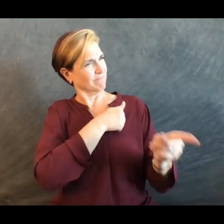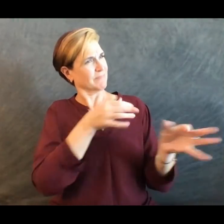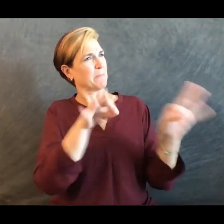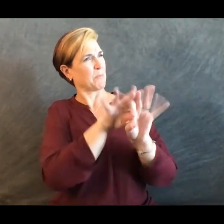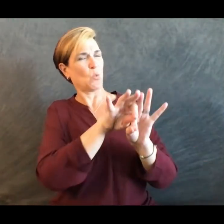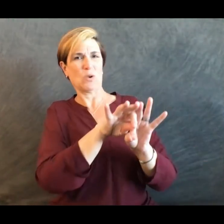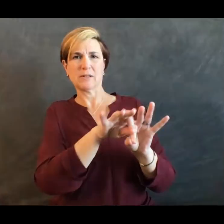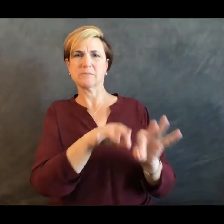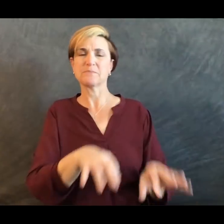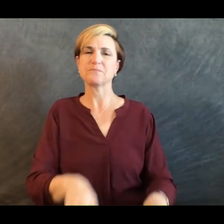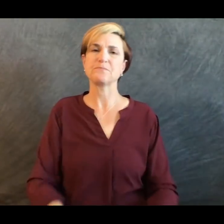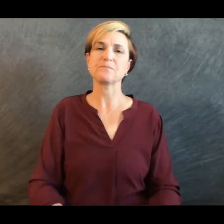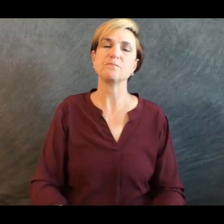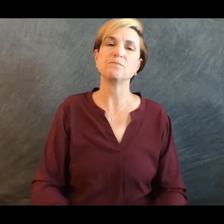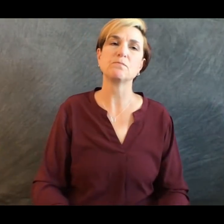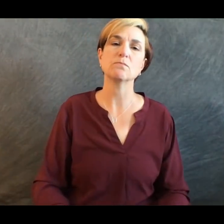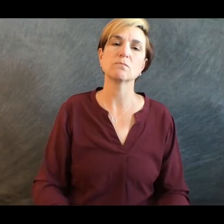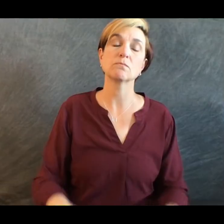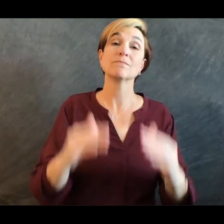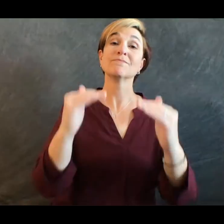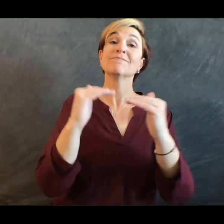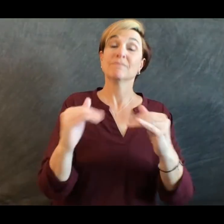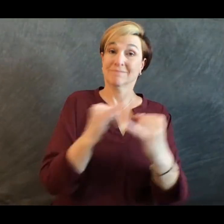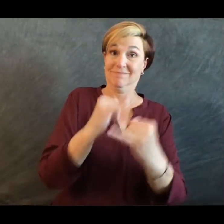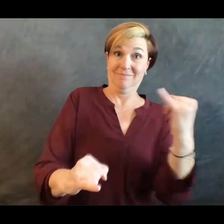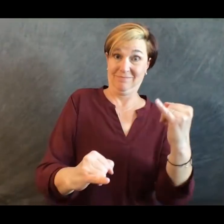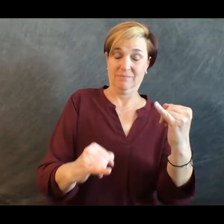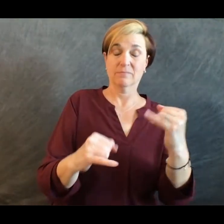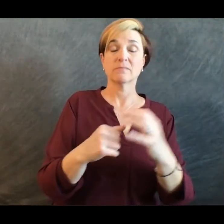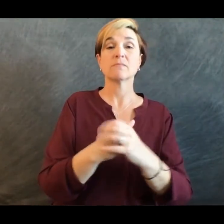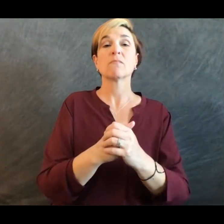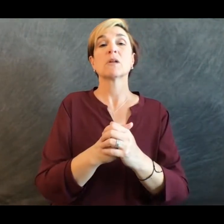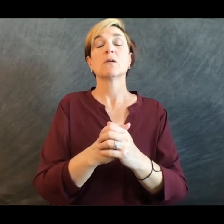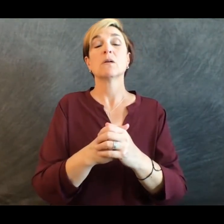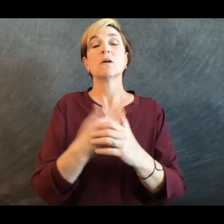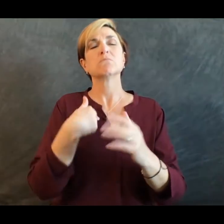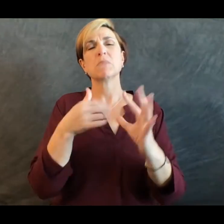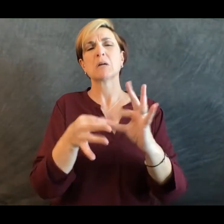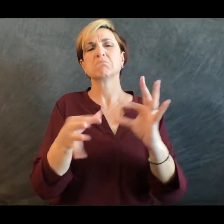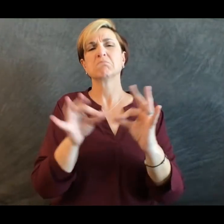yesterday and the day before that there are a lot of candidate interventions